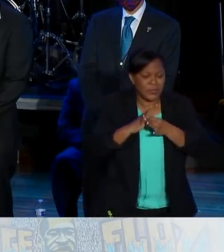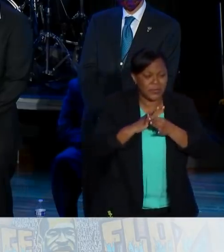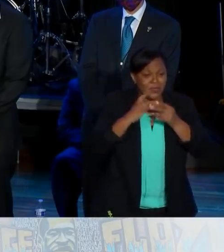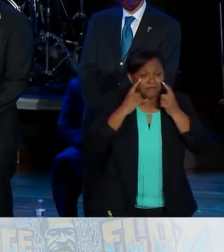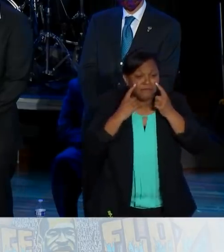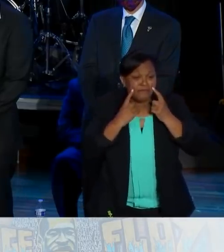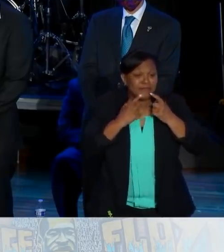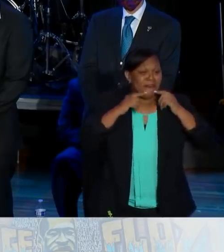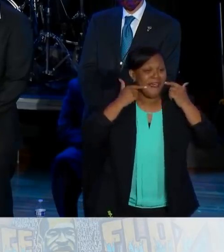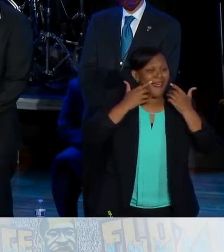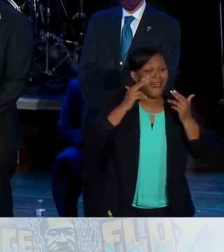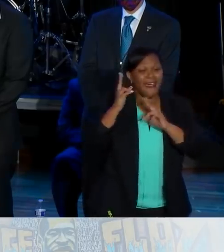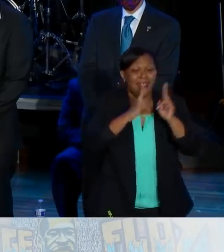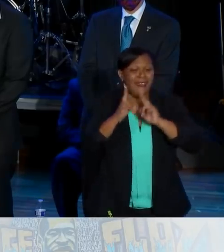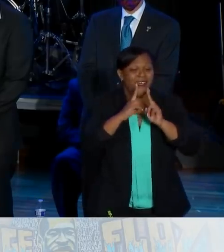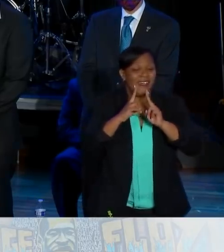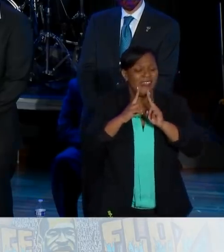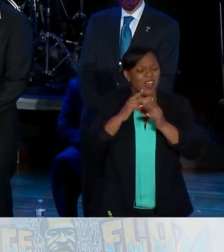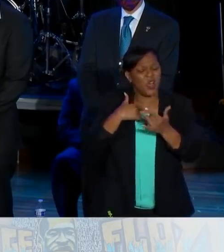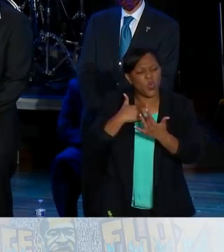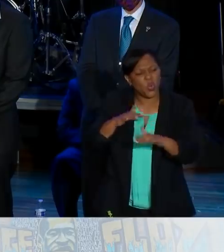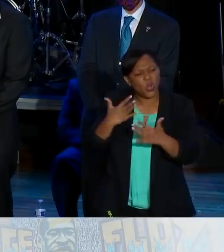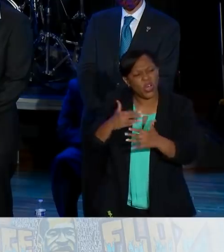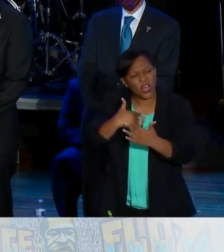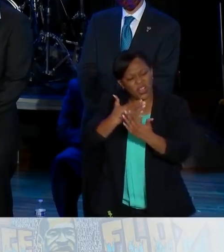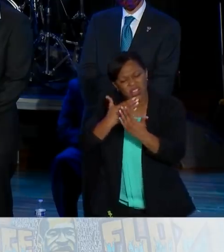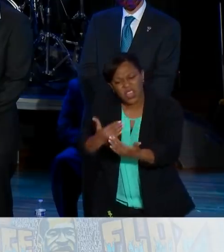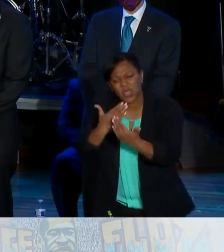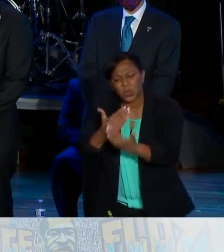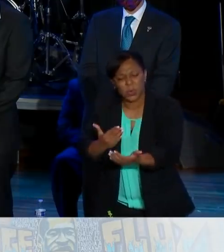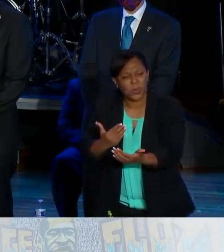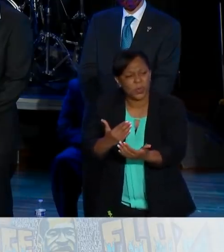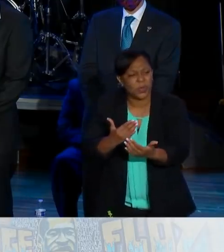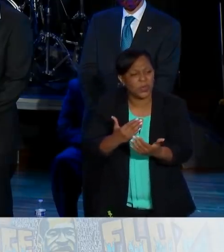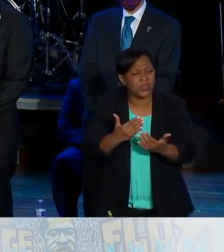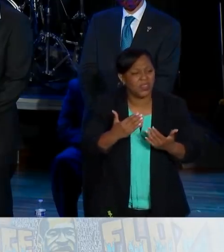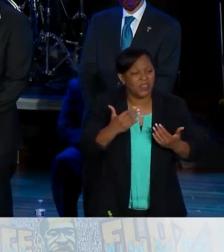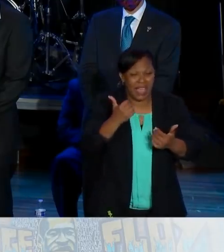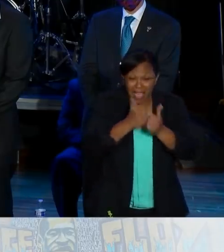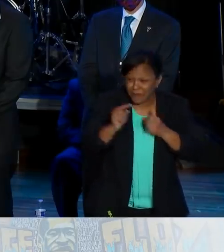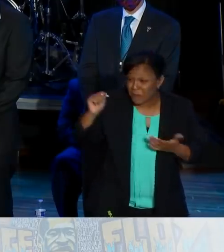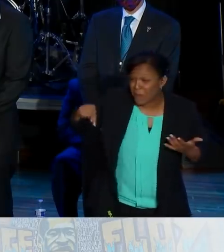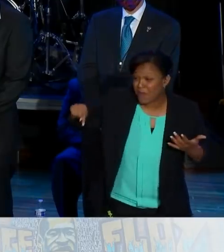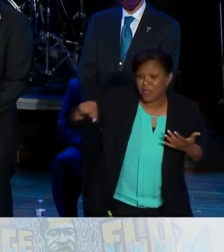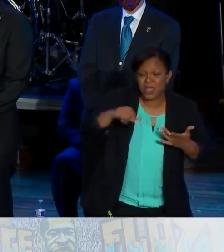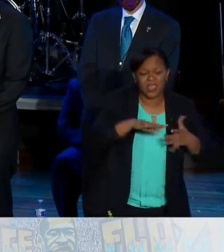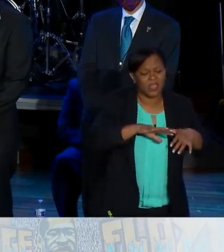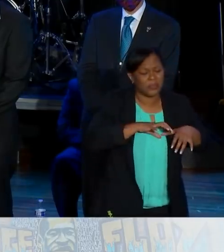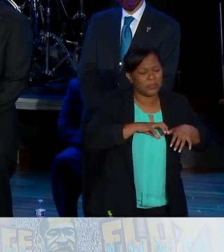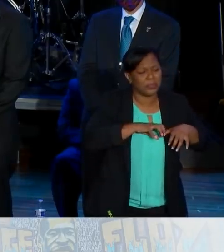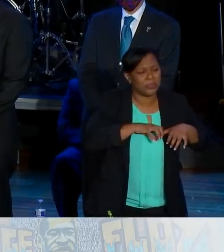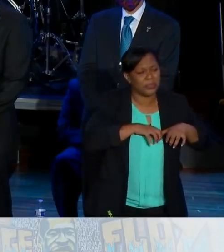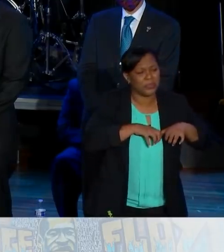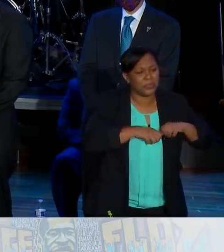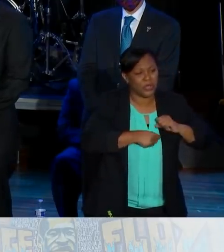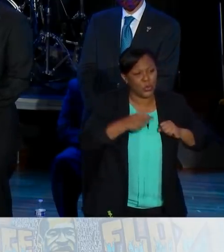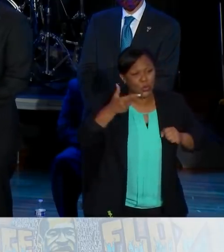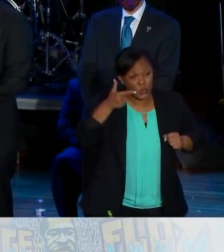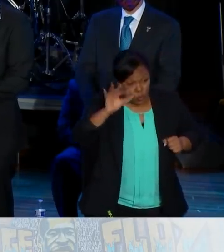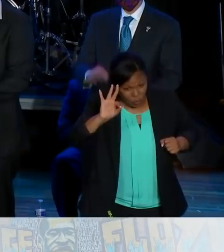HE WAS AND PEOPLE COMING TOGETHER AND PEOPLE RALLYING AROUND AND THE LOVE AND SUPPORT